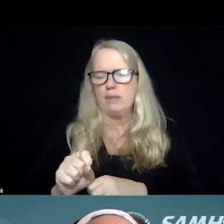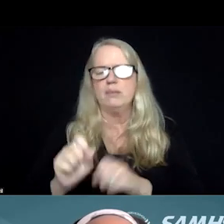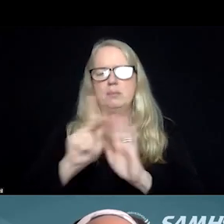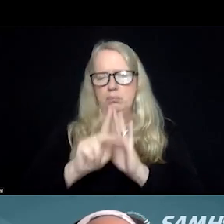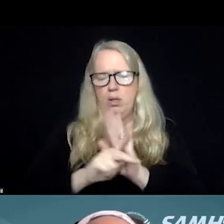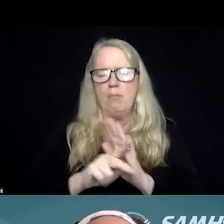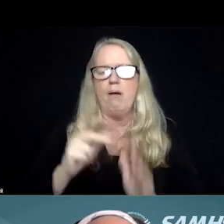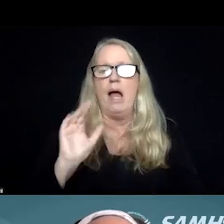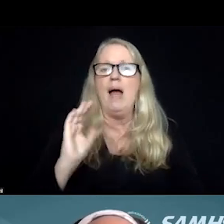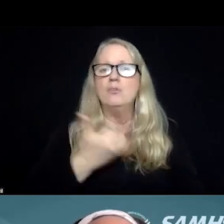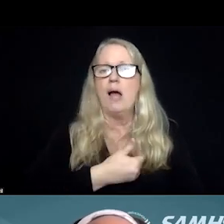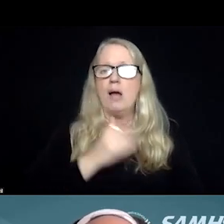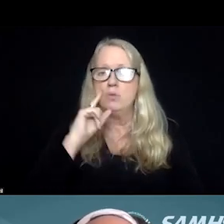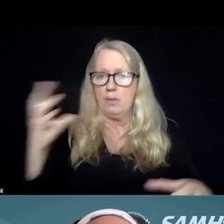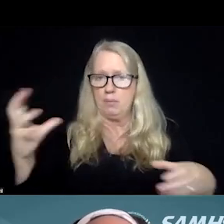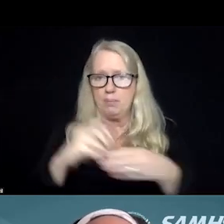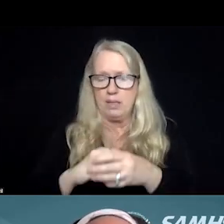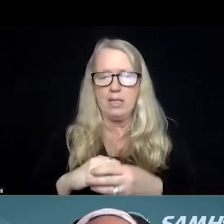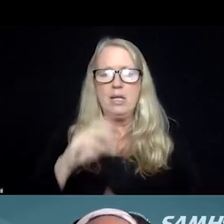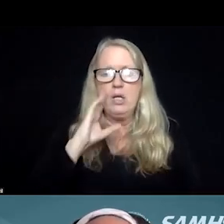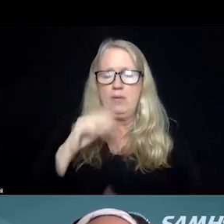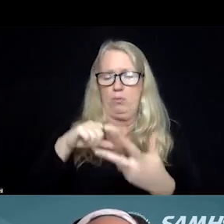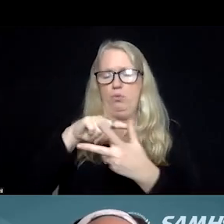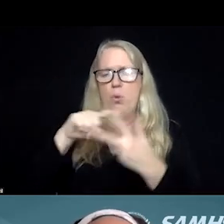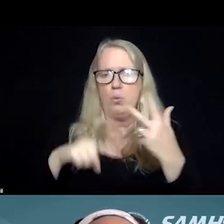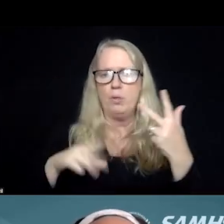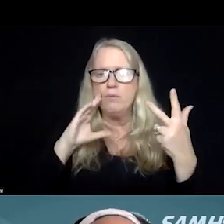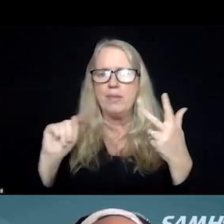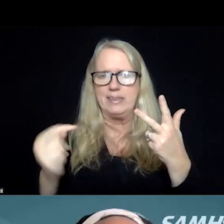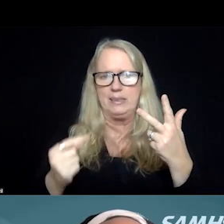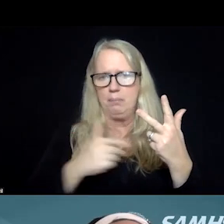SO THERE IS THREE CATEGORIES OF TEAM MEMBERS.